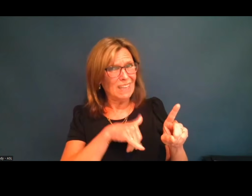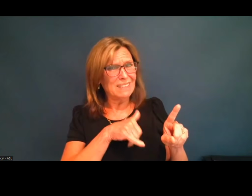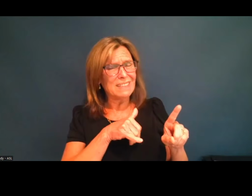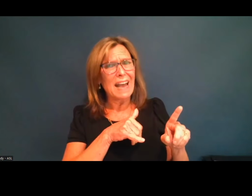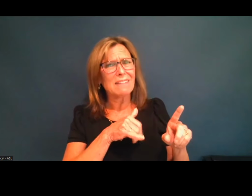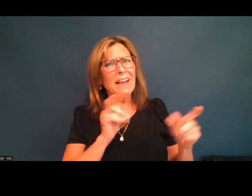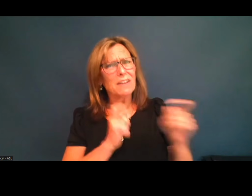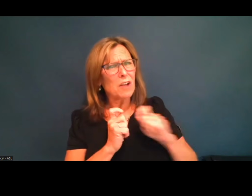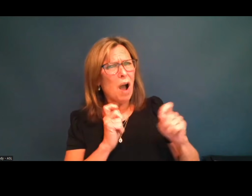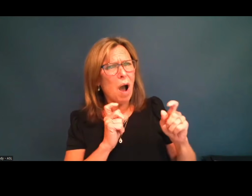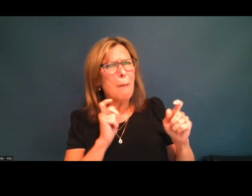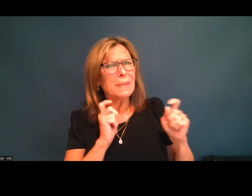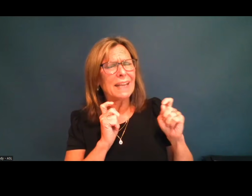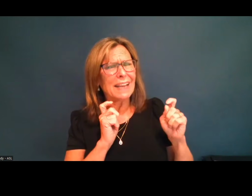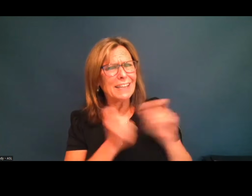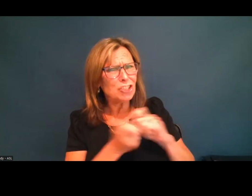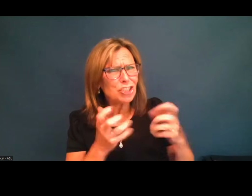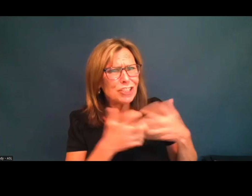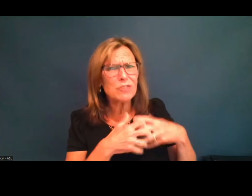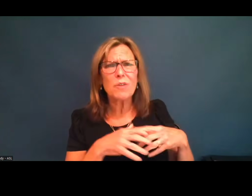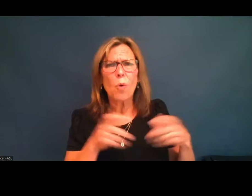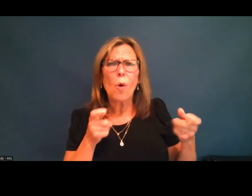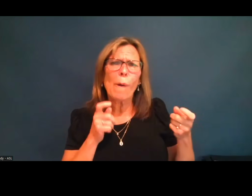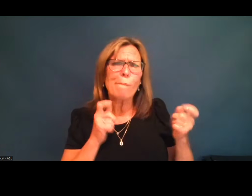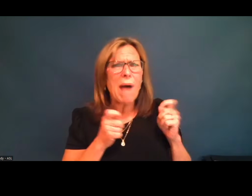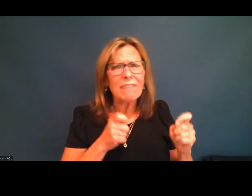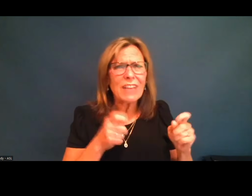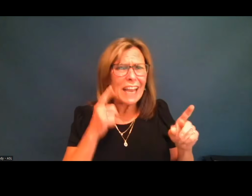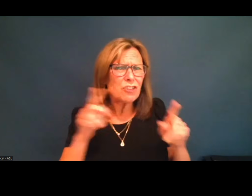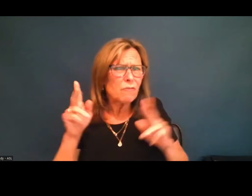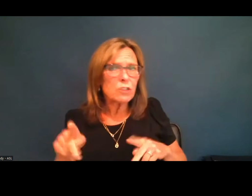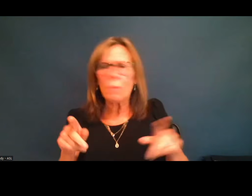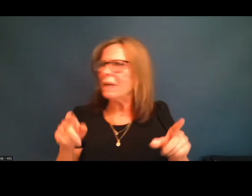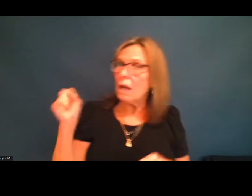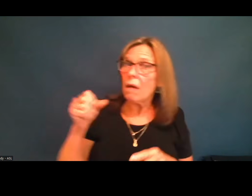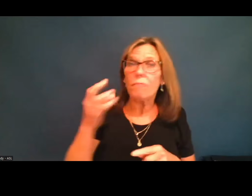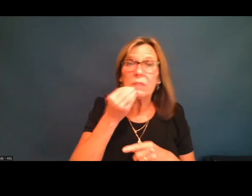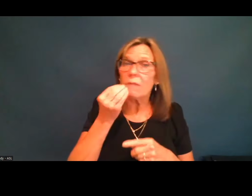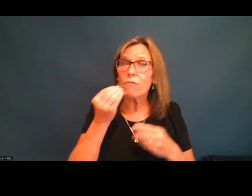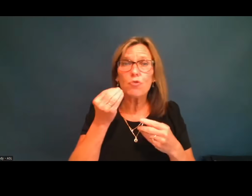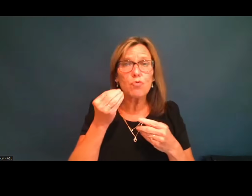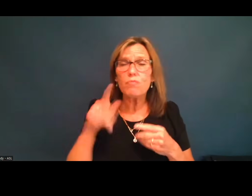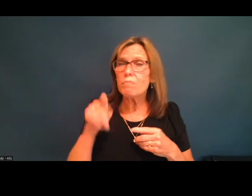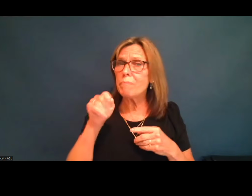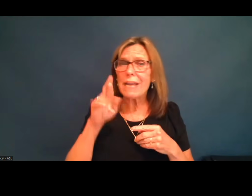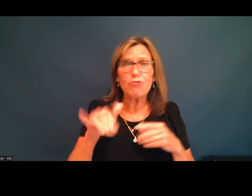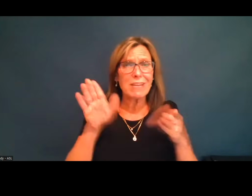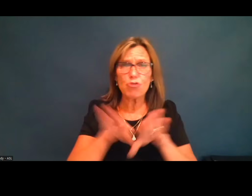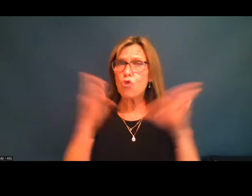public, which food pantries are, and you're asking for a drive-up or some type of accommodation to be able to access the food, you know, again, they'd have to be able